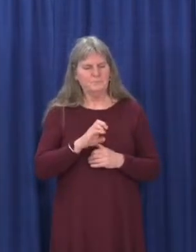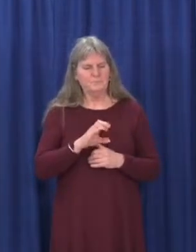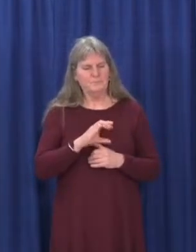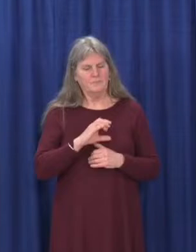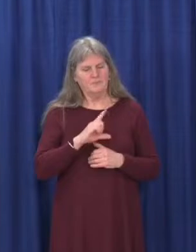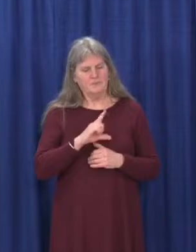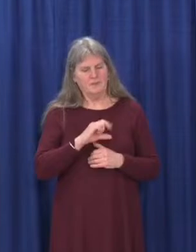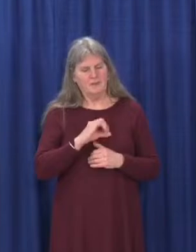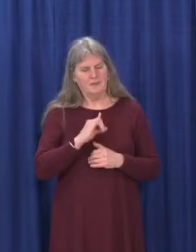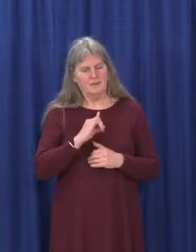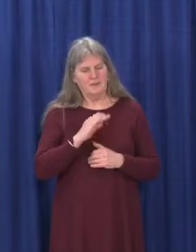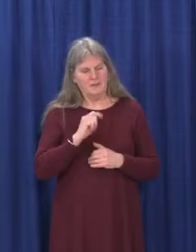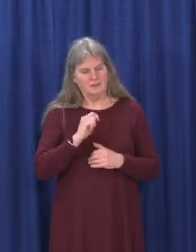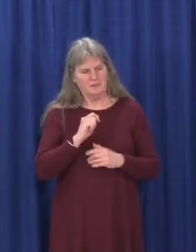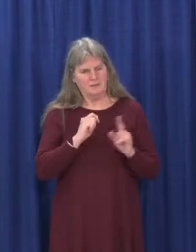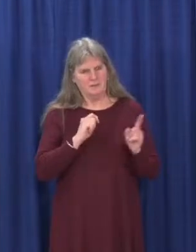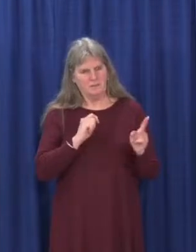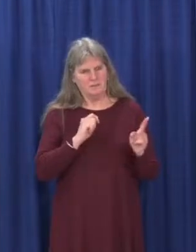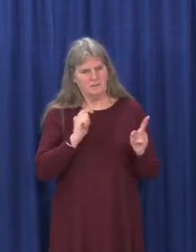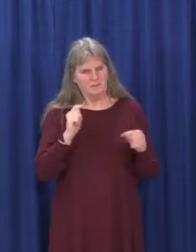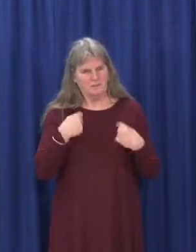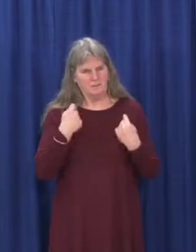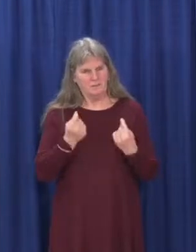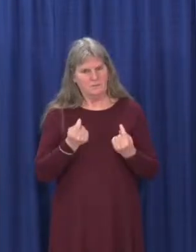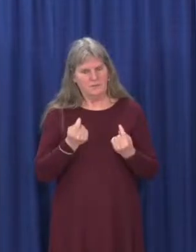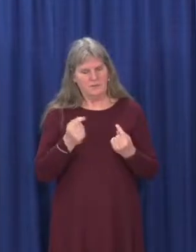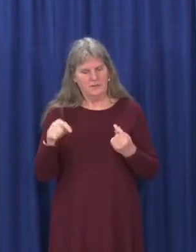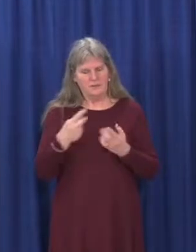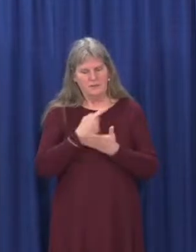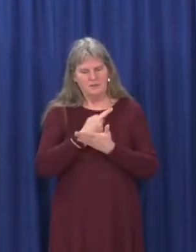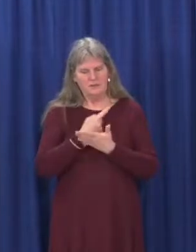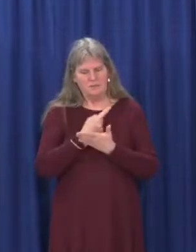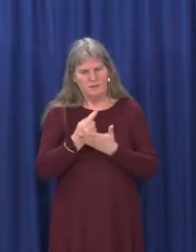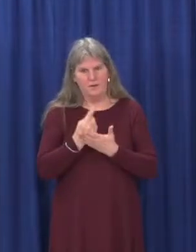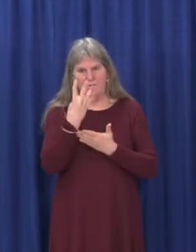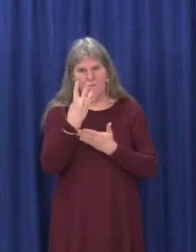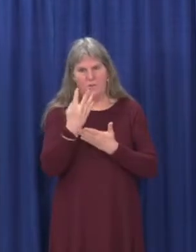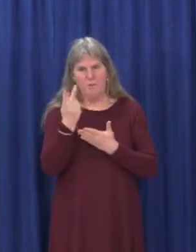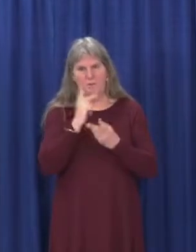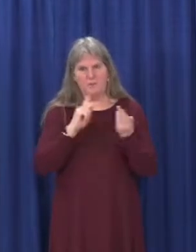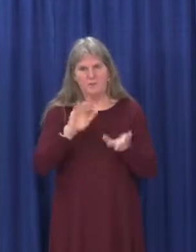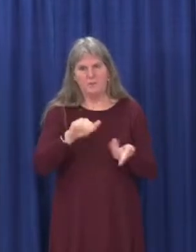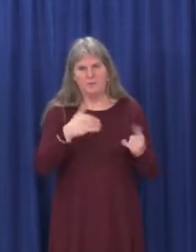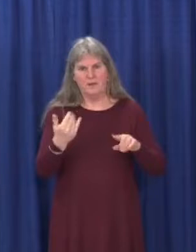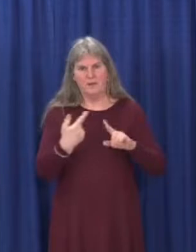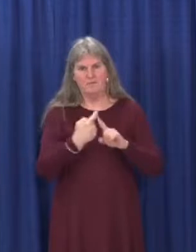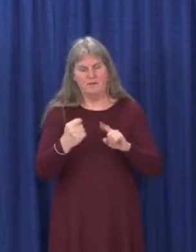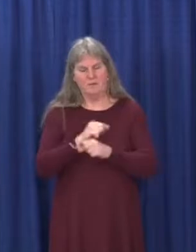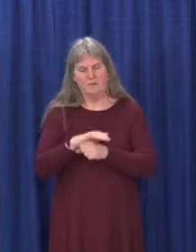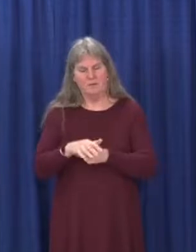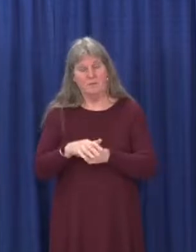we have had four deaths this past week from COVID-19, and I realize the importance